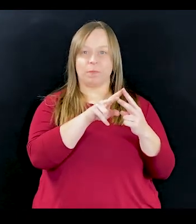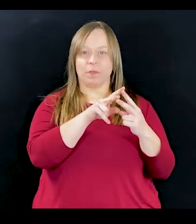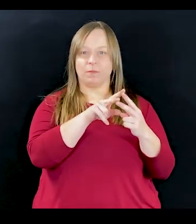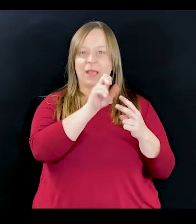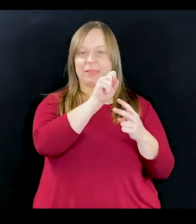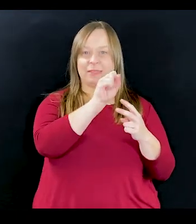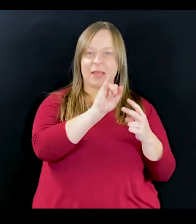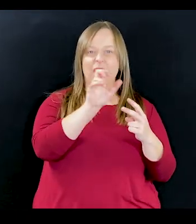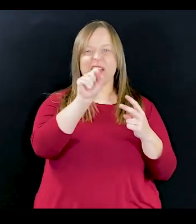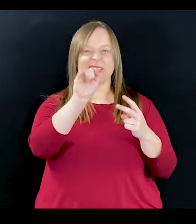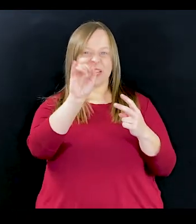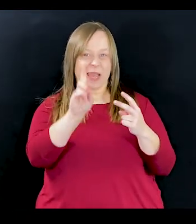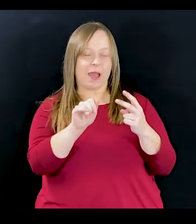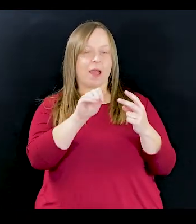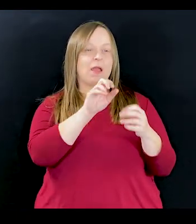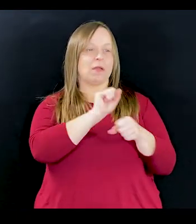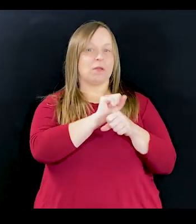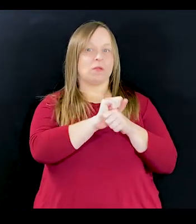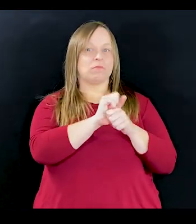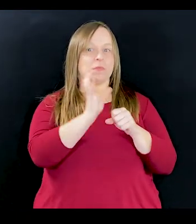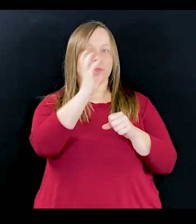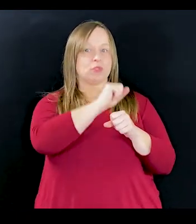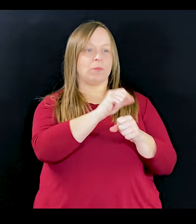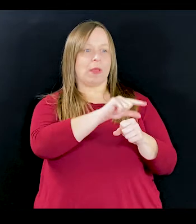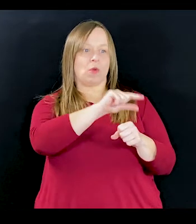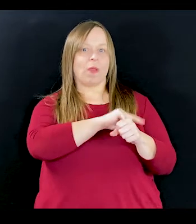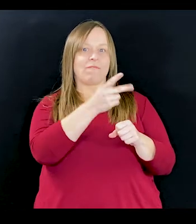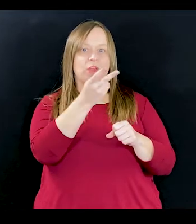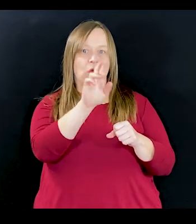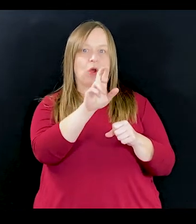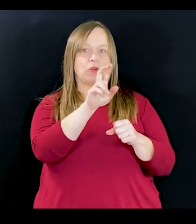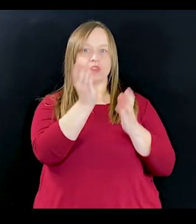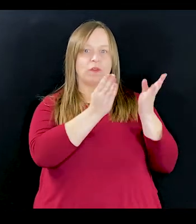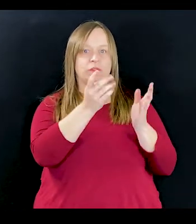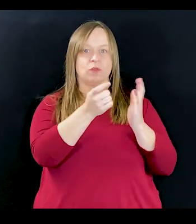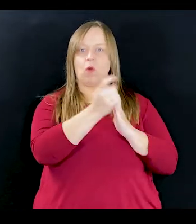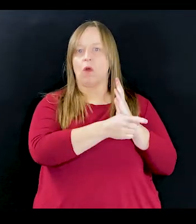known as SSDI, then the client is presumed eligible for VR services as